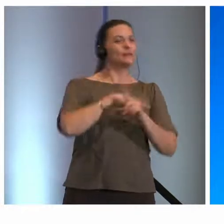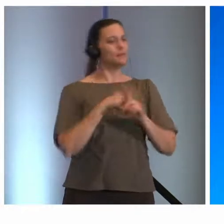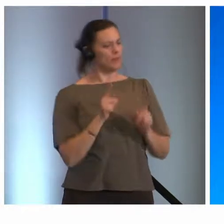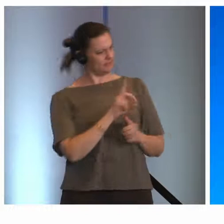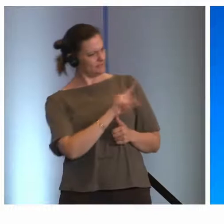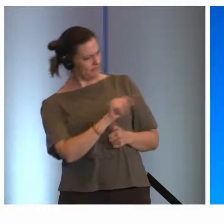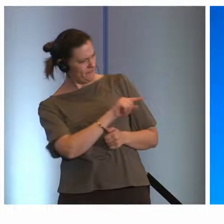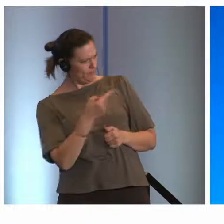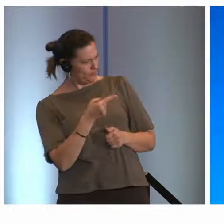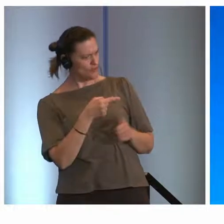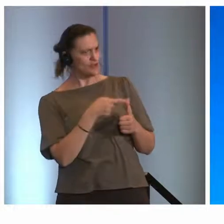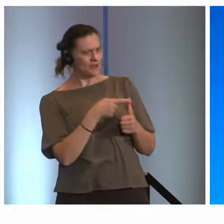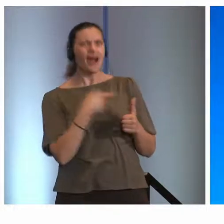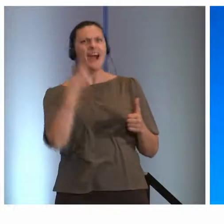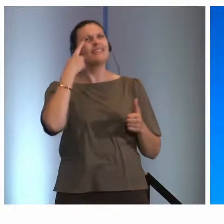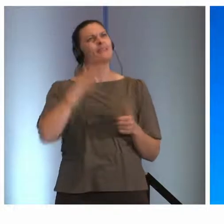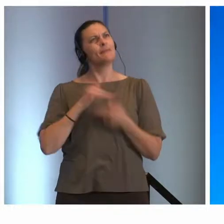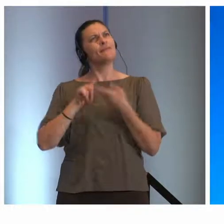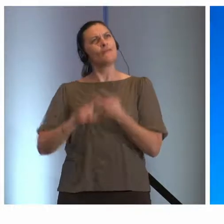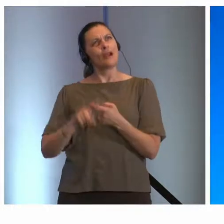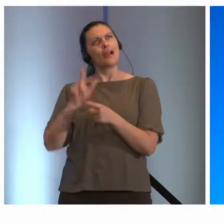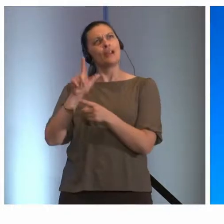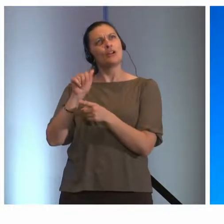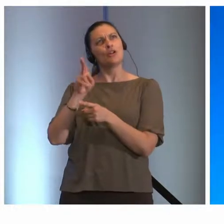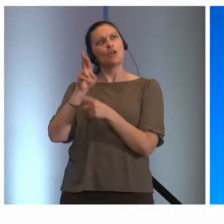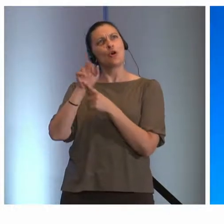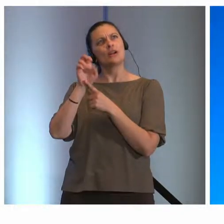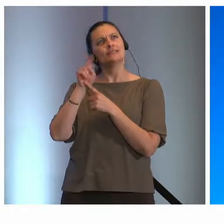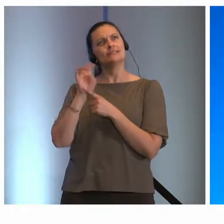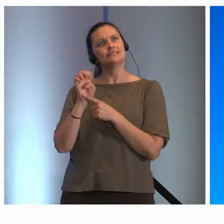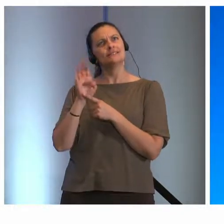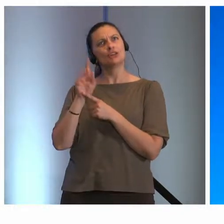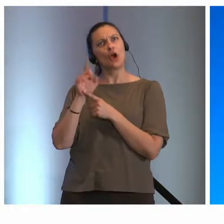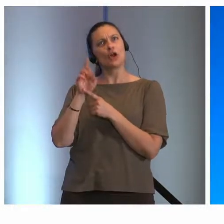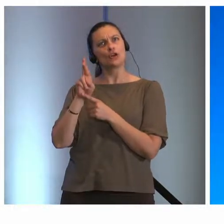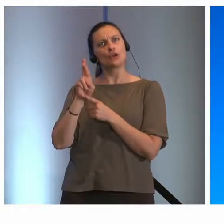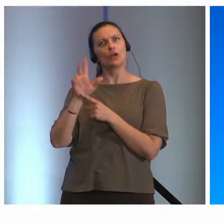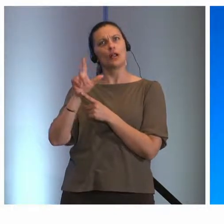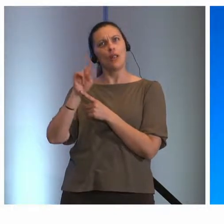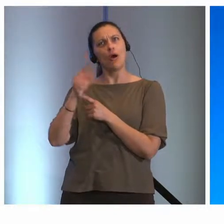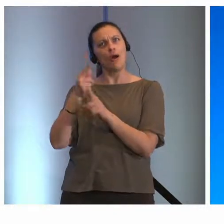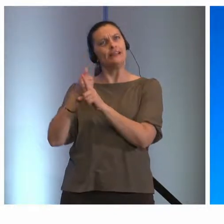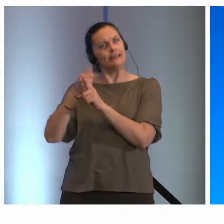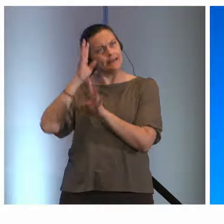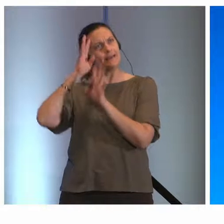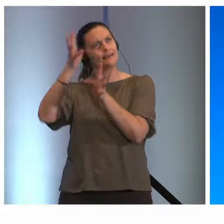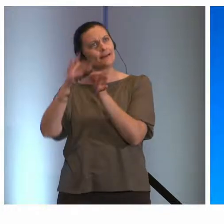in our community, there is disabled say the word, a phrase that I believe was coined by my friend Lawrence Carter Long --